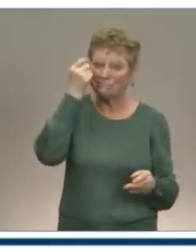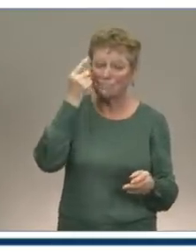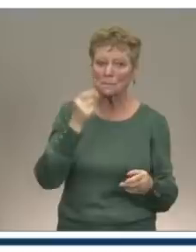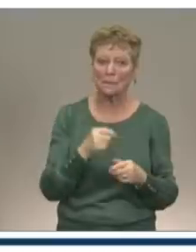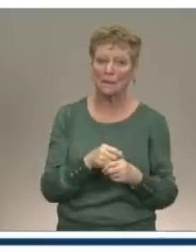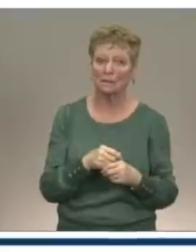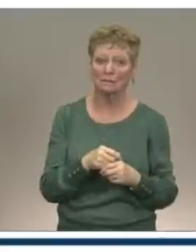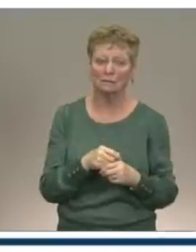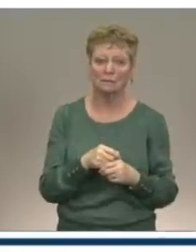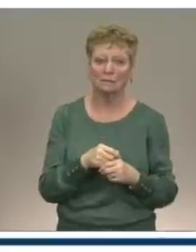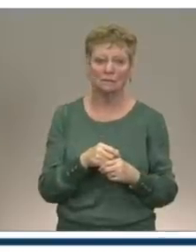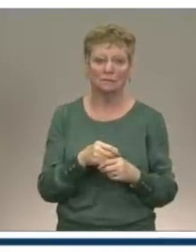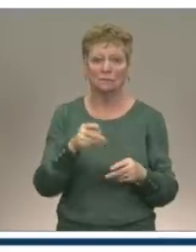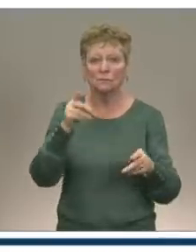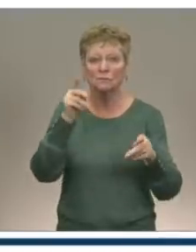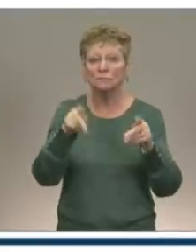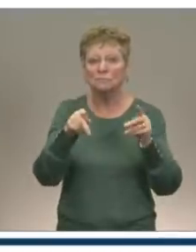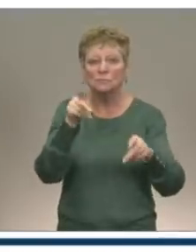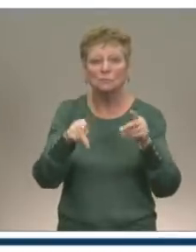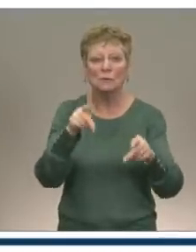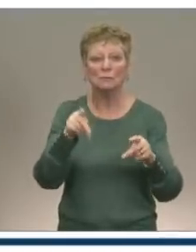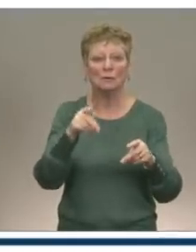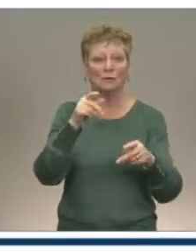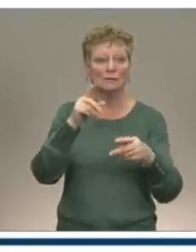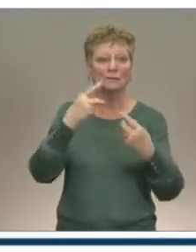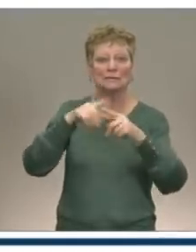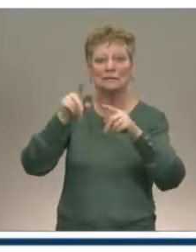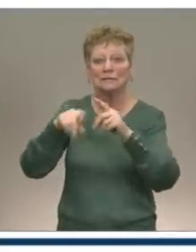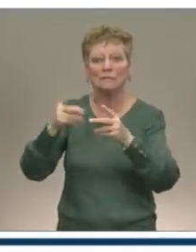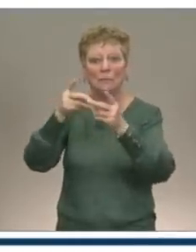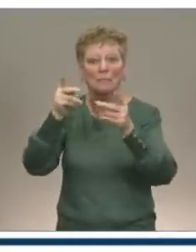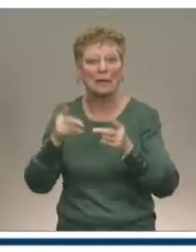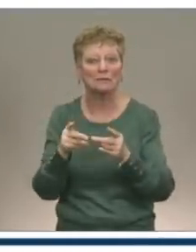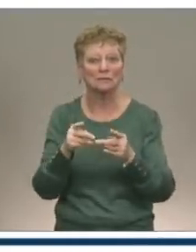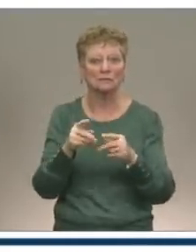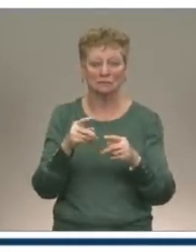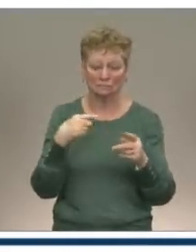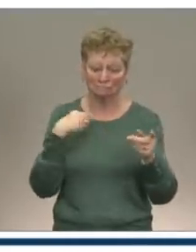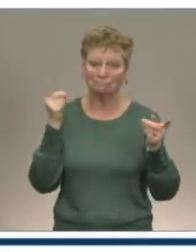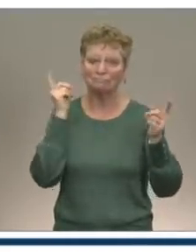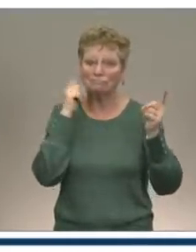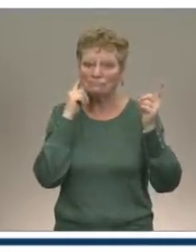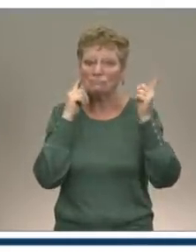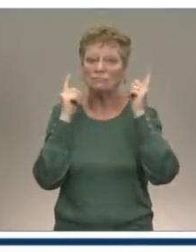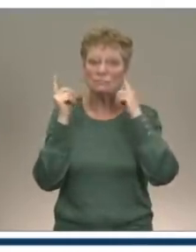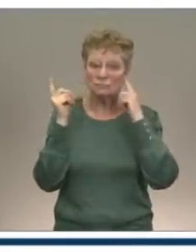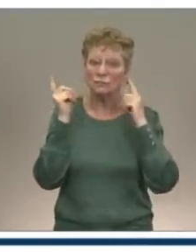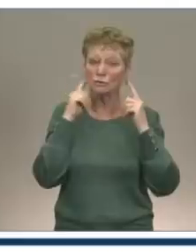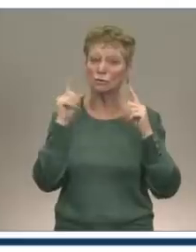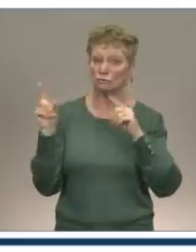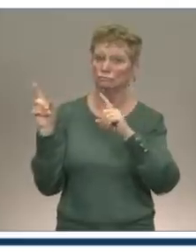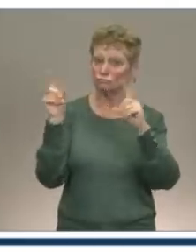all of our operators and establishments i i i am hearing kind of third hand and otherwise